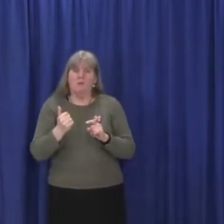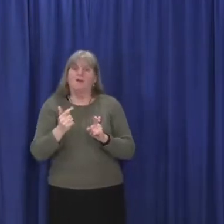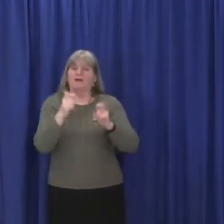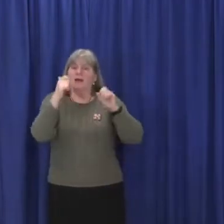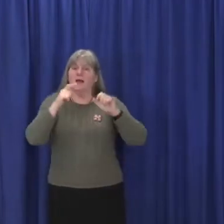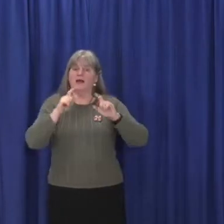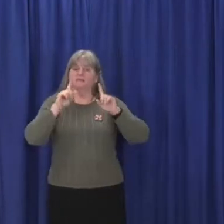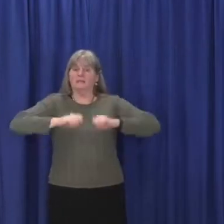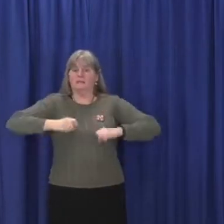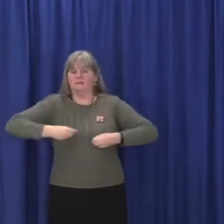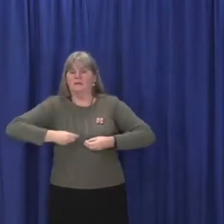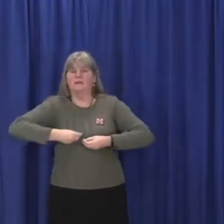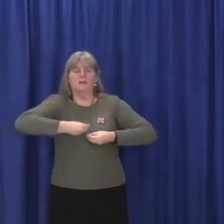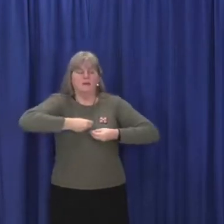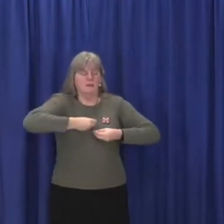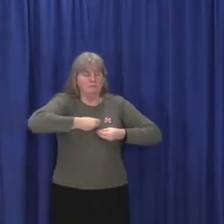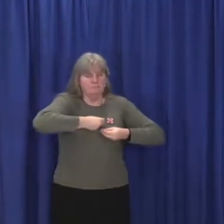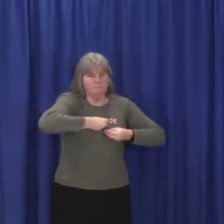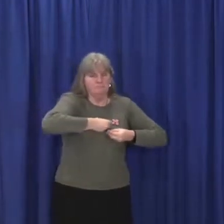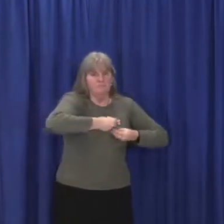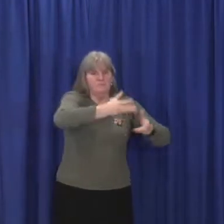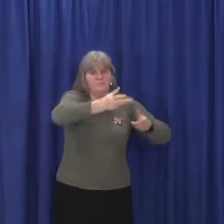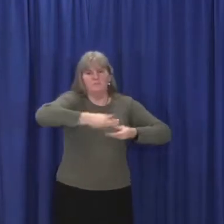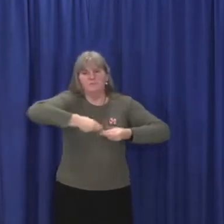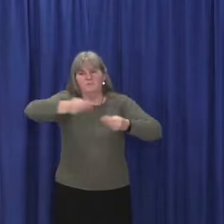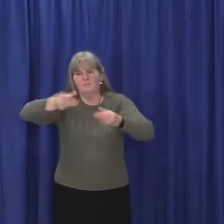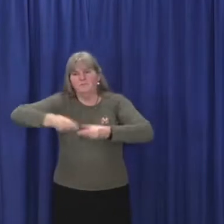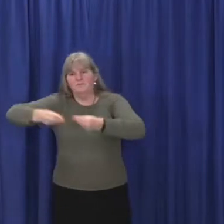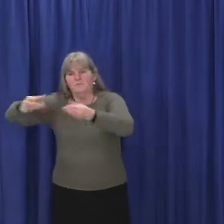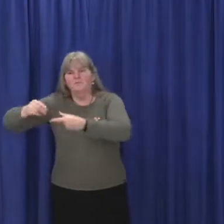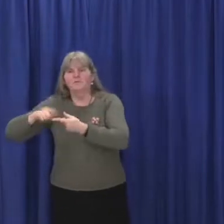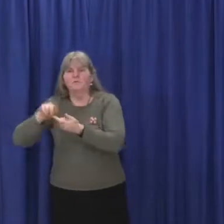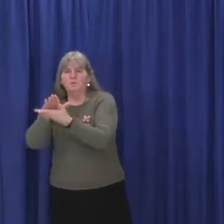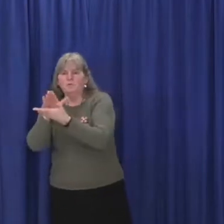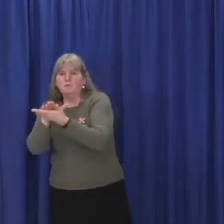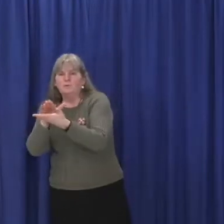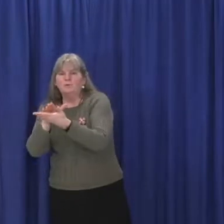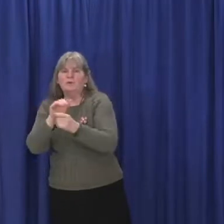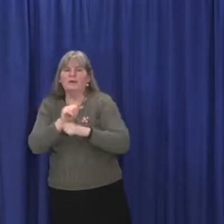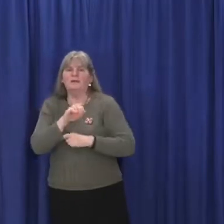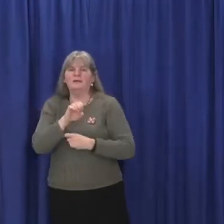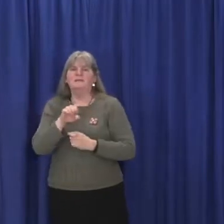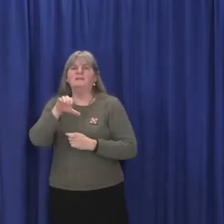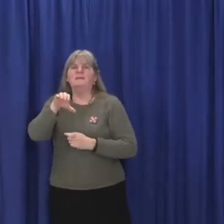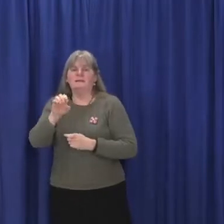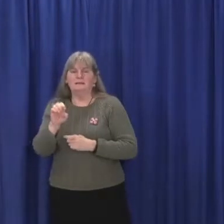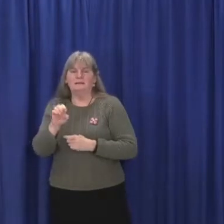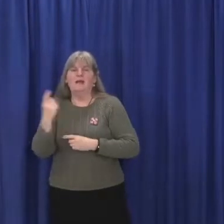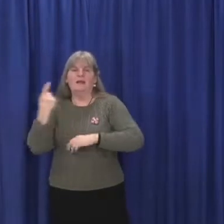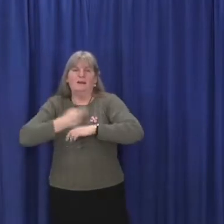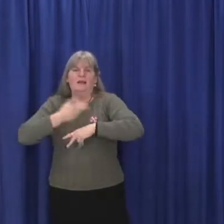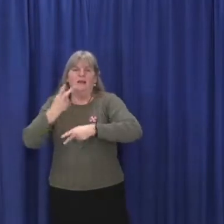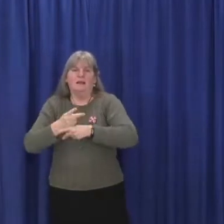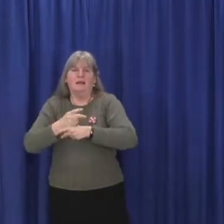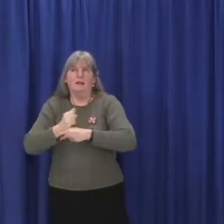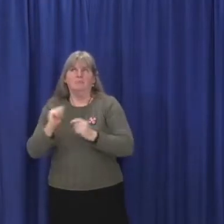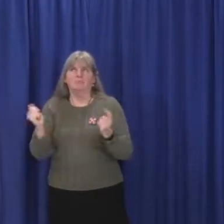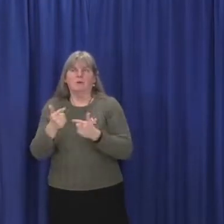to schools, and licensed Early Learning and Childcare, or ELCC programs in Yukon communities.